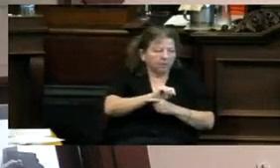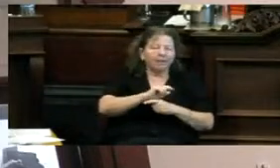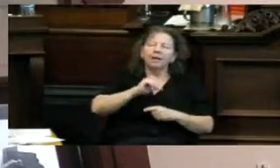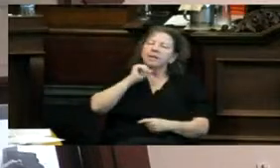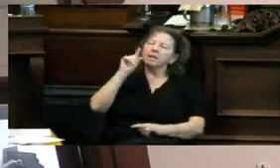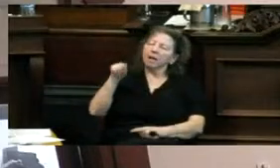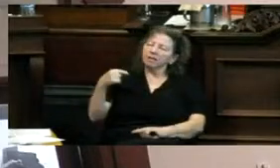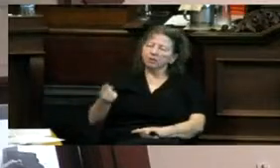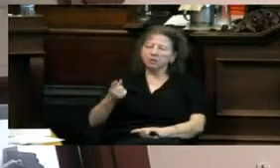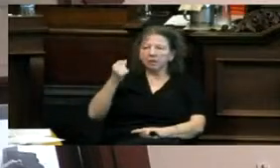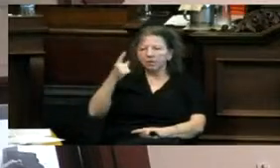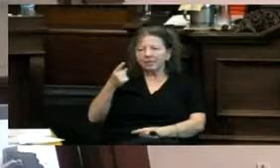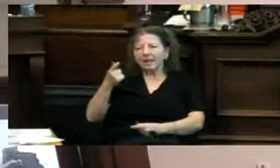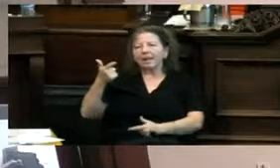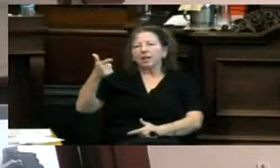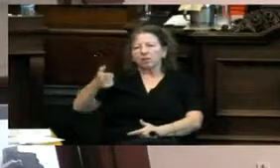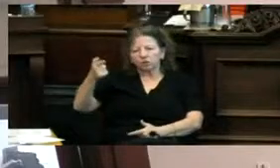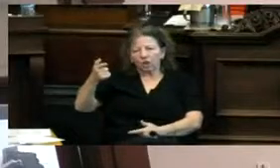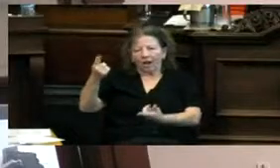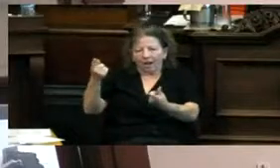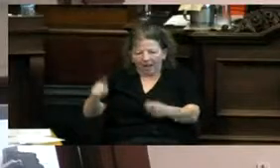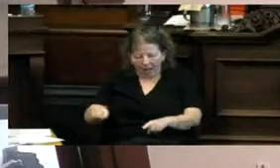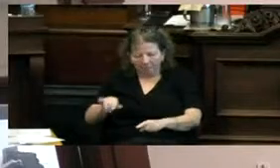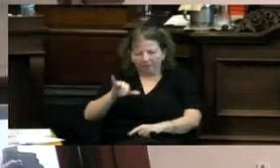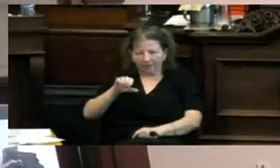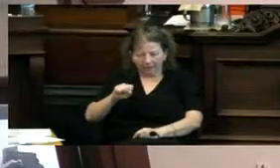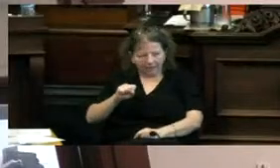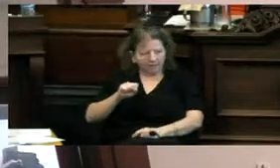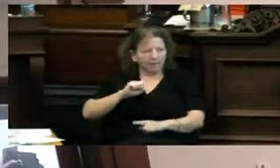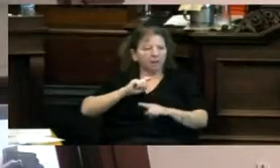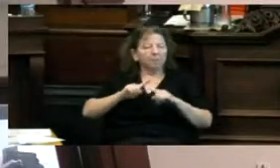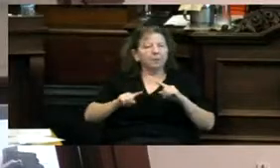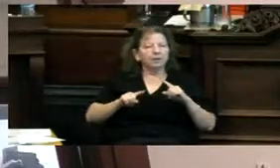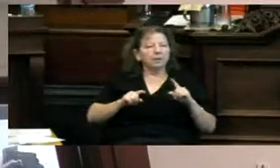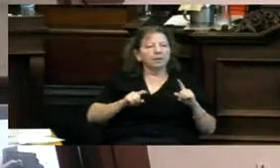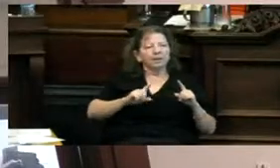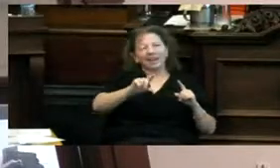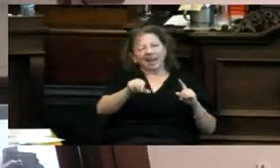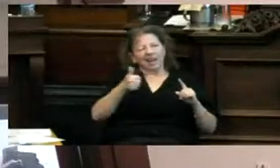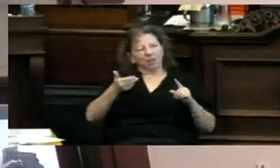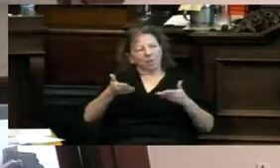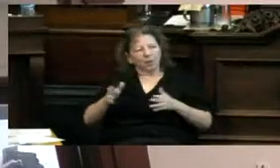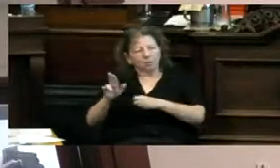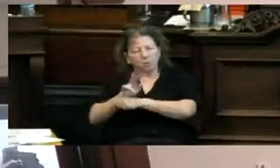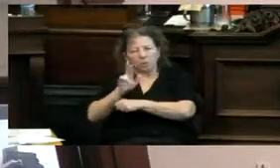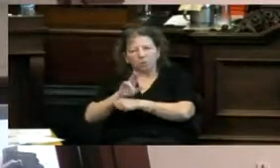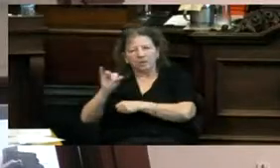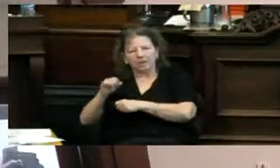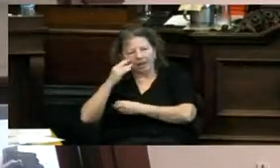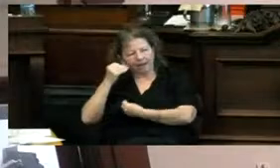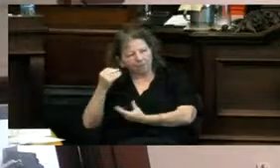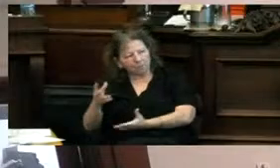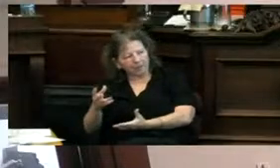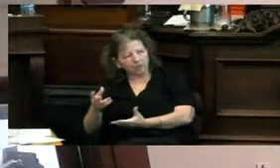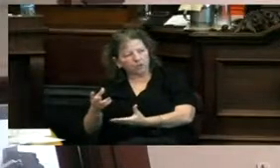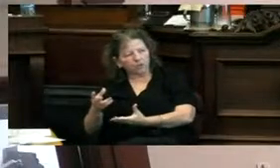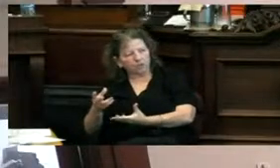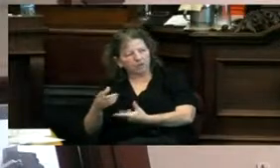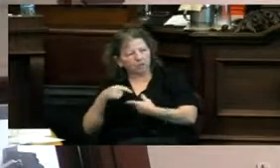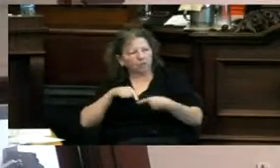we've used the data? Not not just in terms of like understanding where there have been shots. And I understand